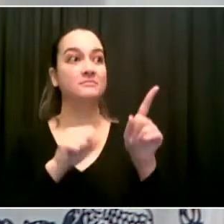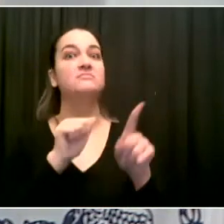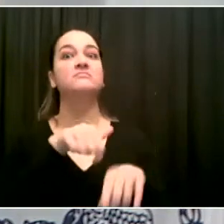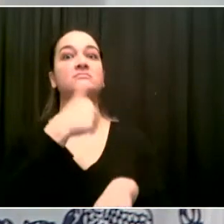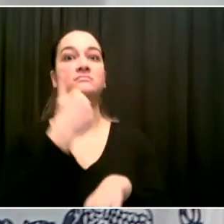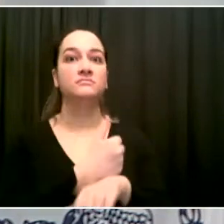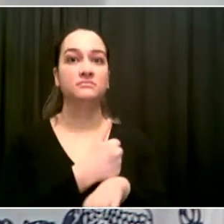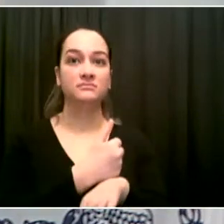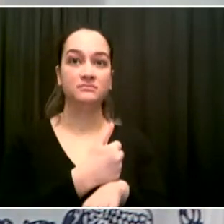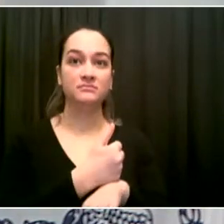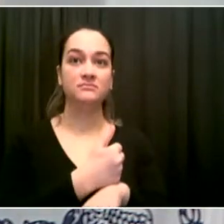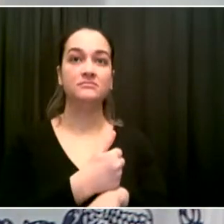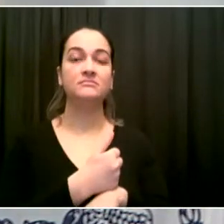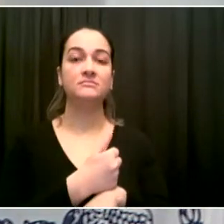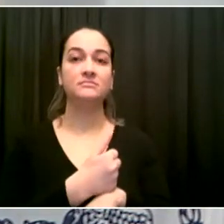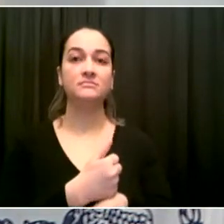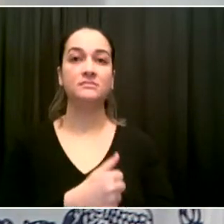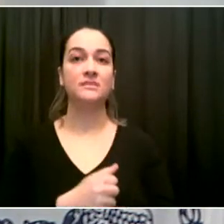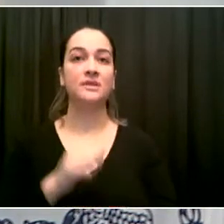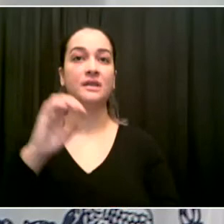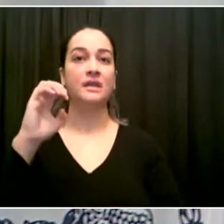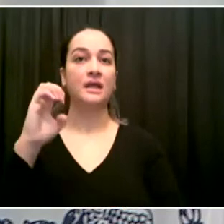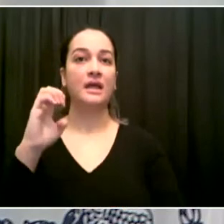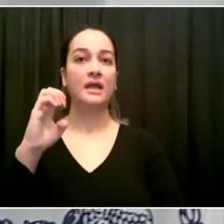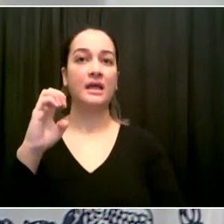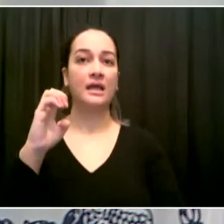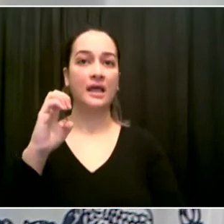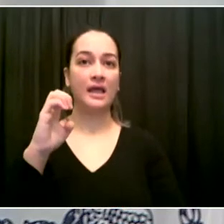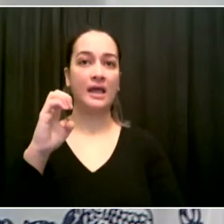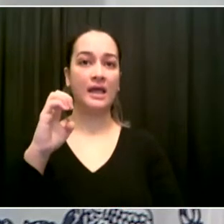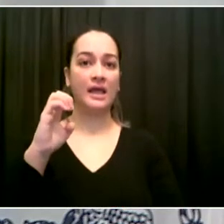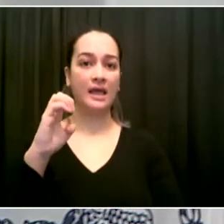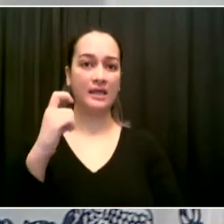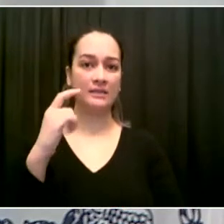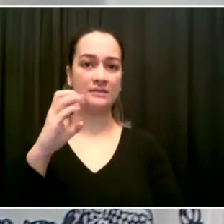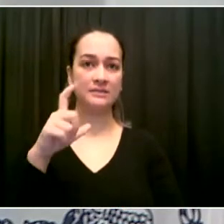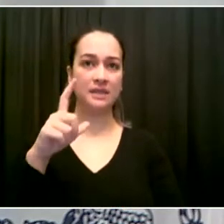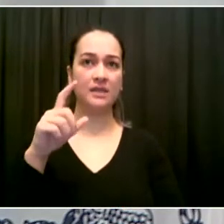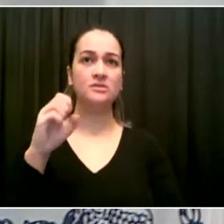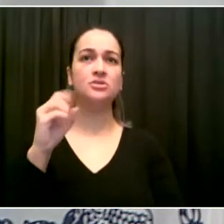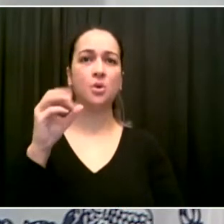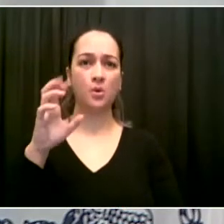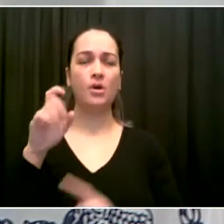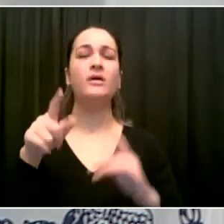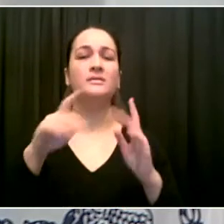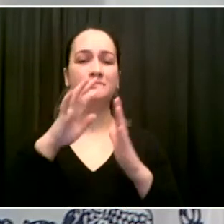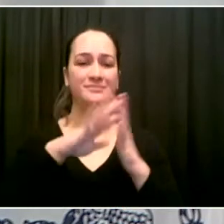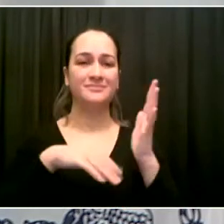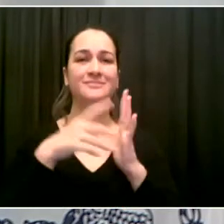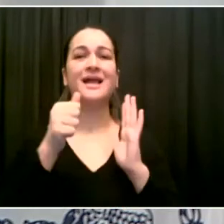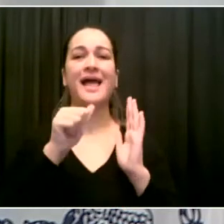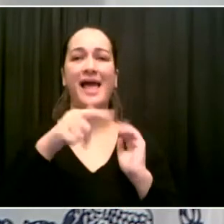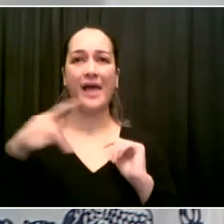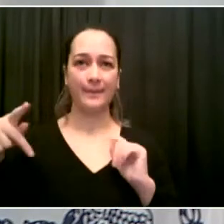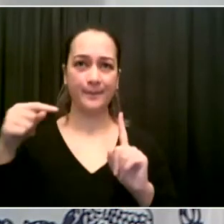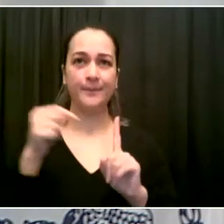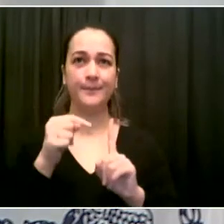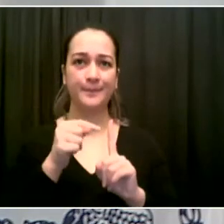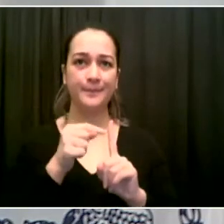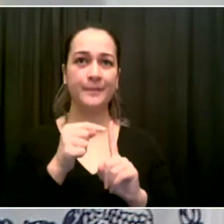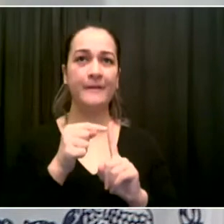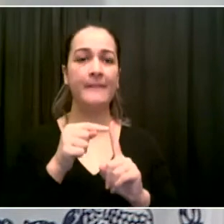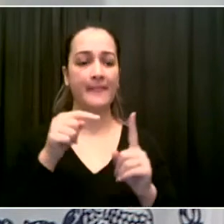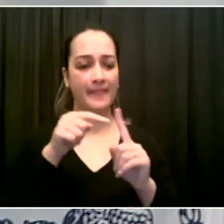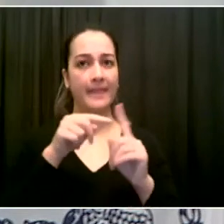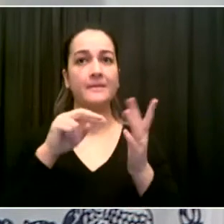PAST THE IDEA IS